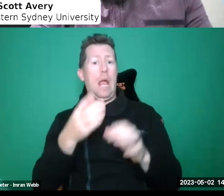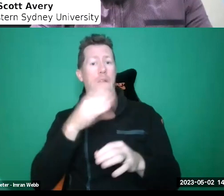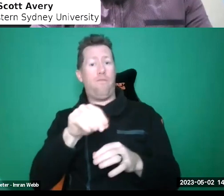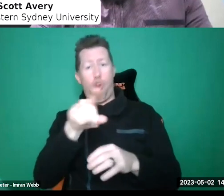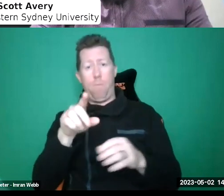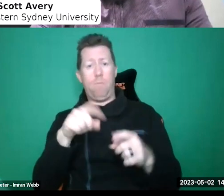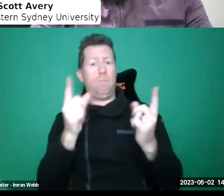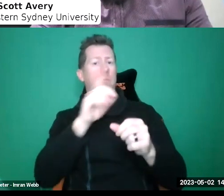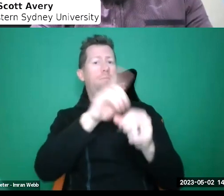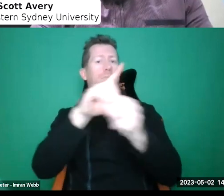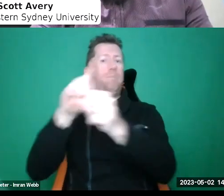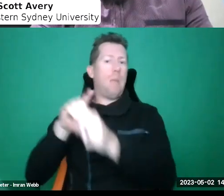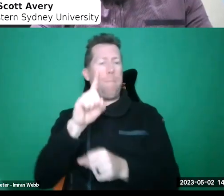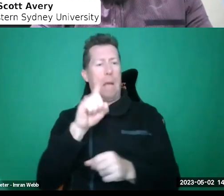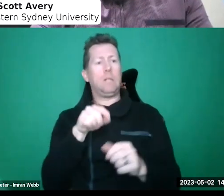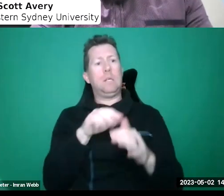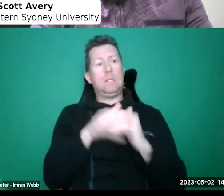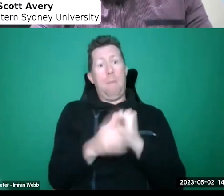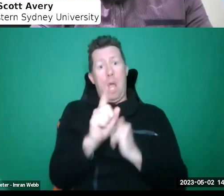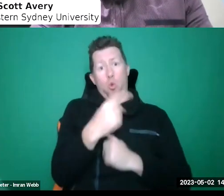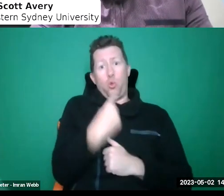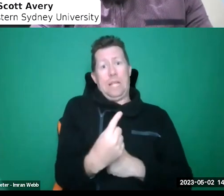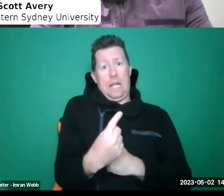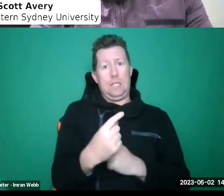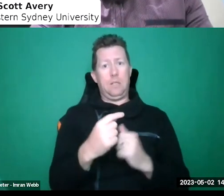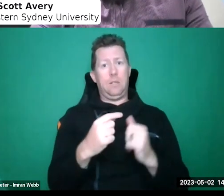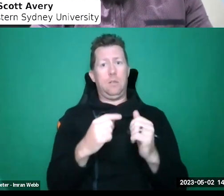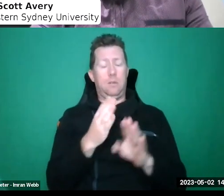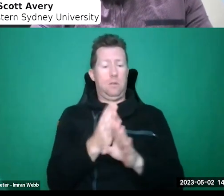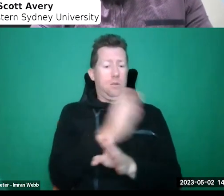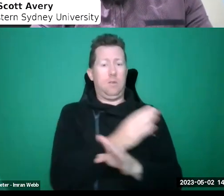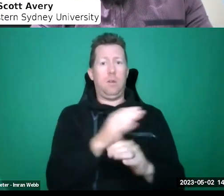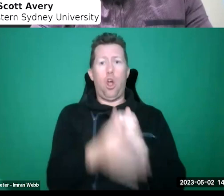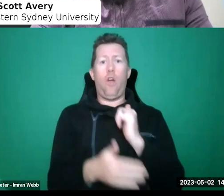is around one of the things you mentioned previously around there